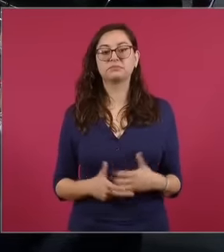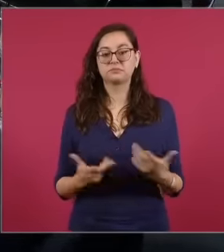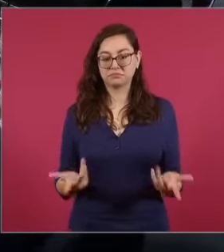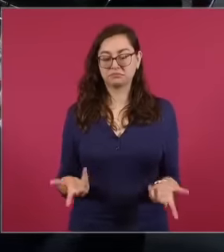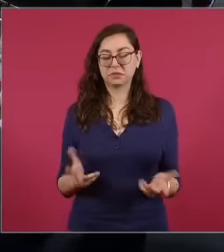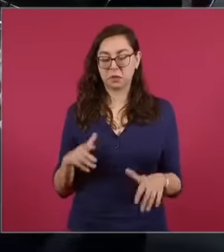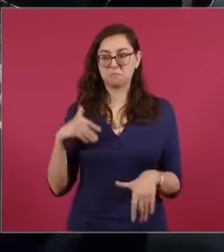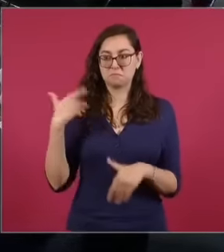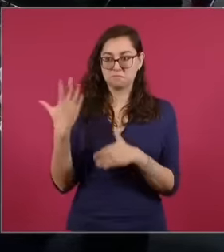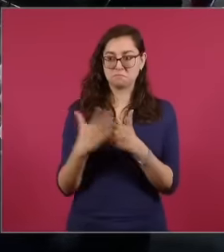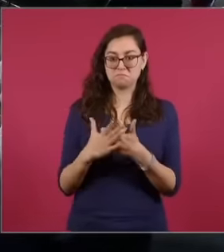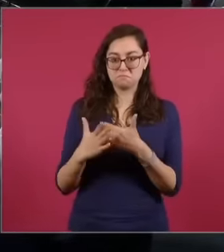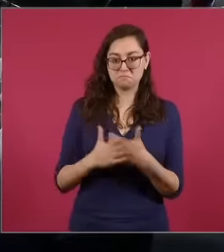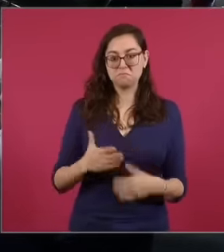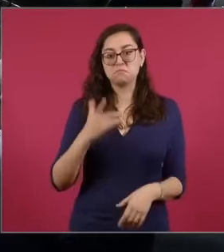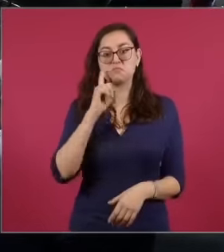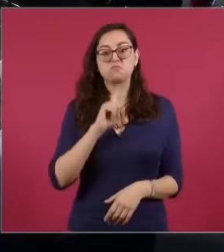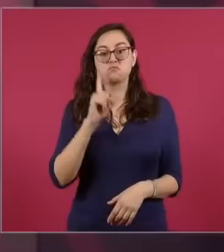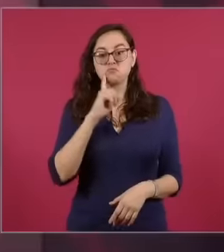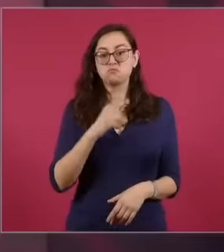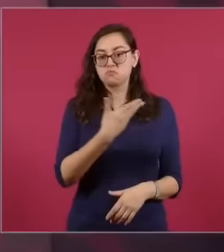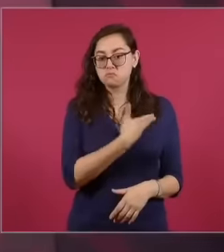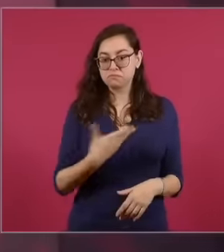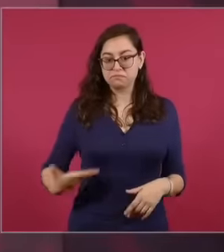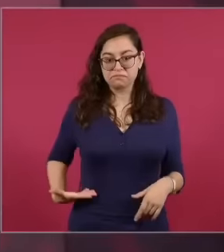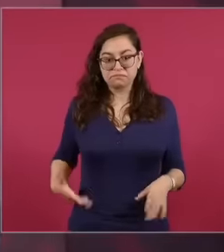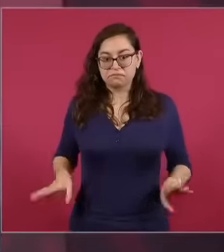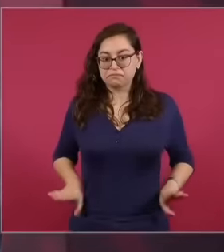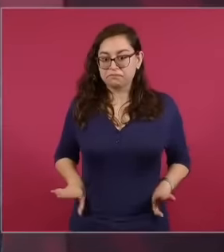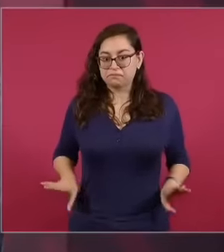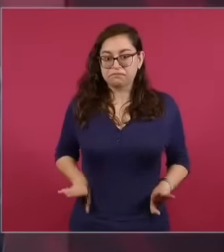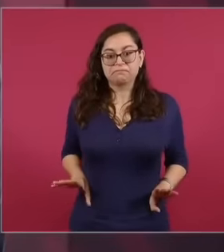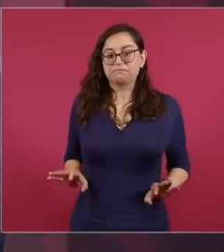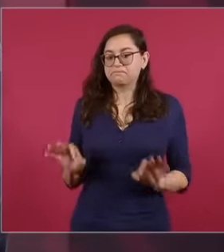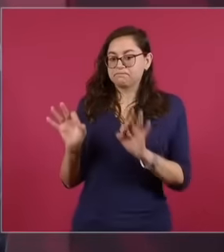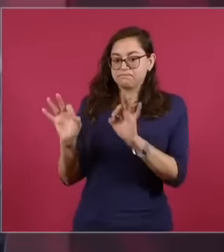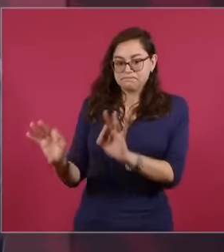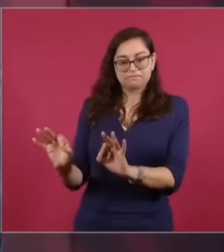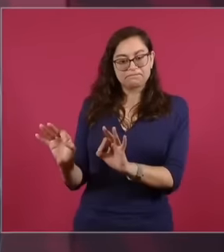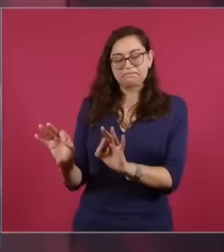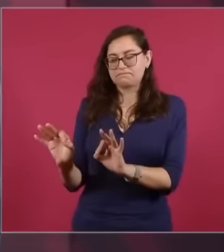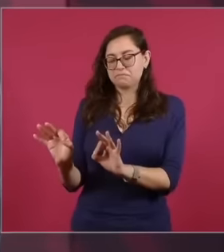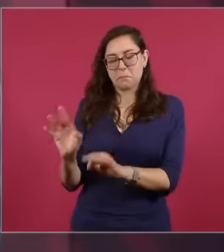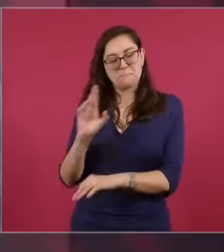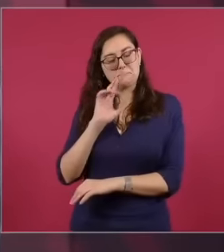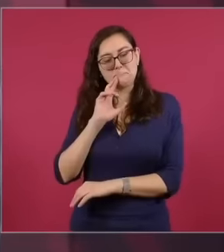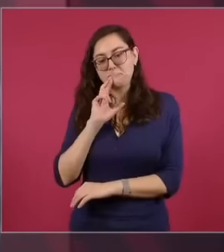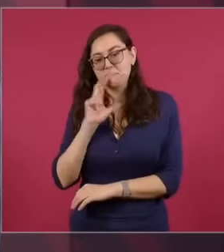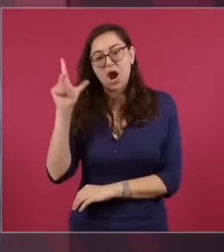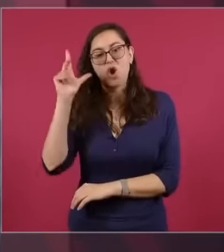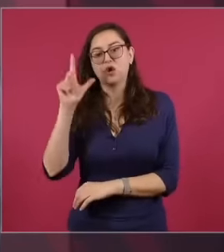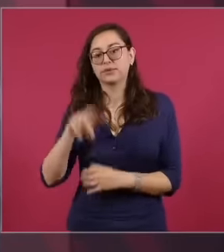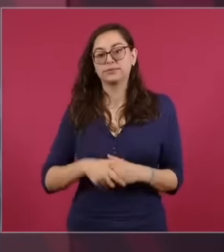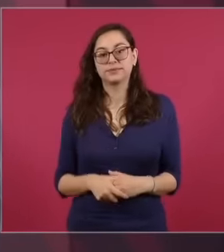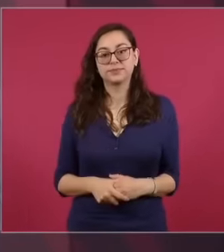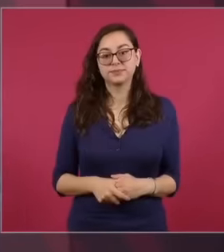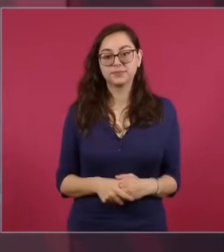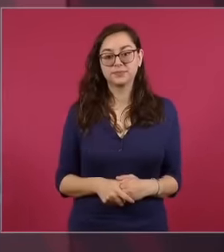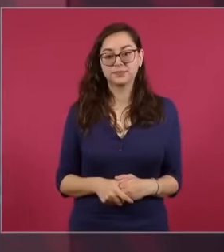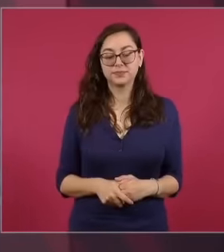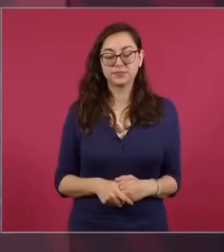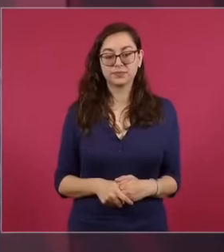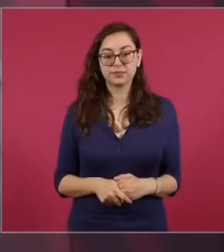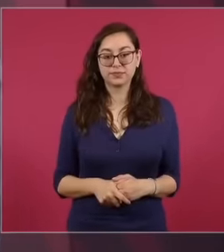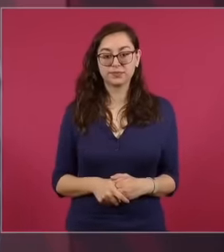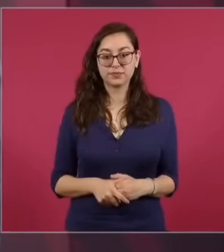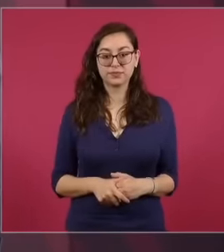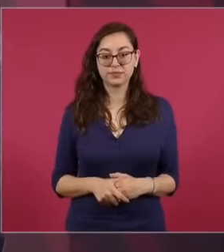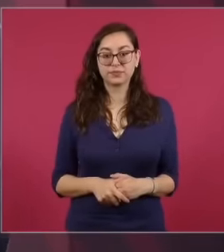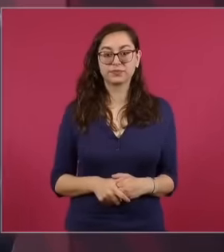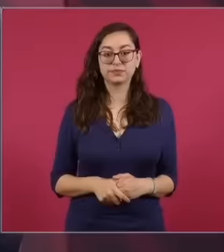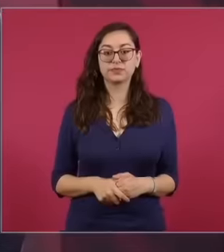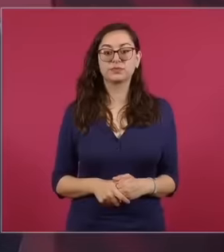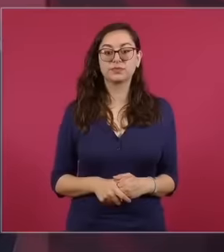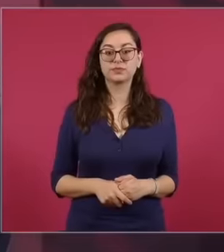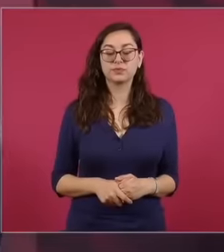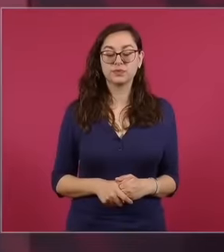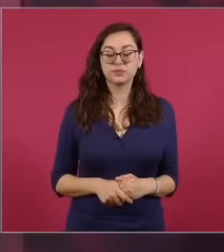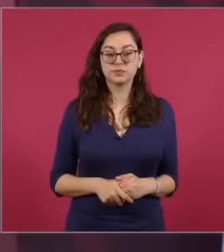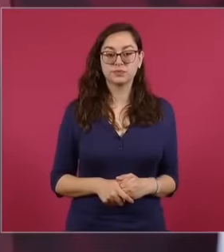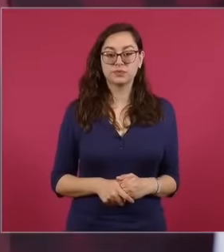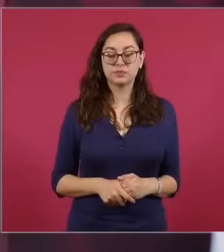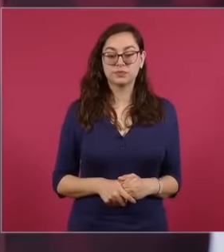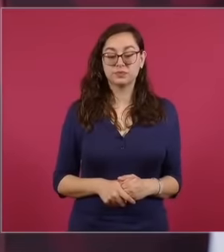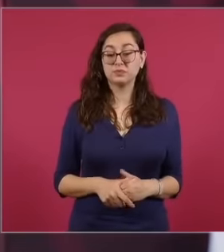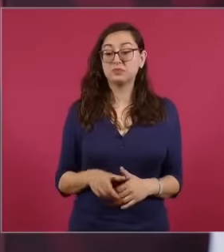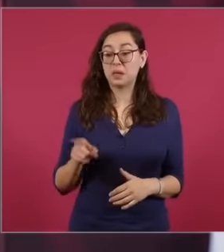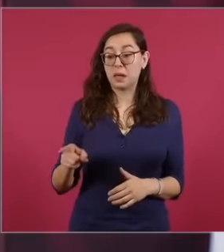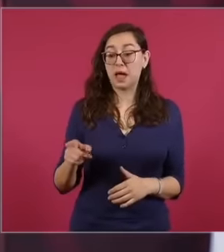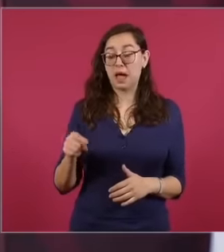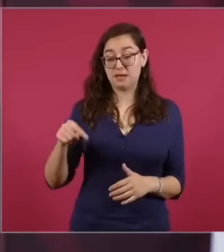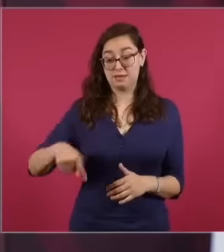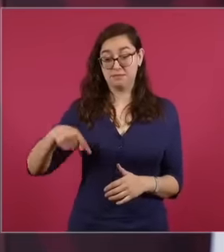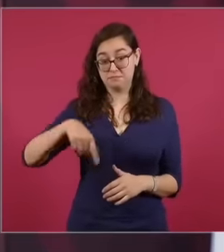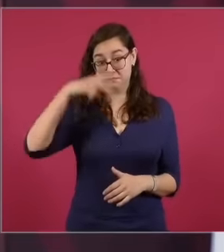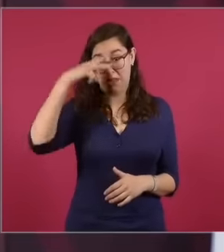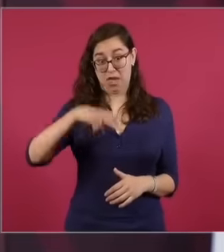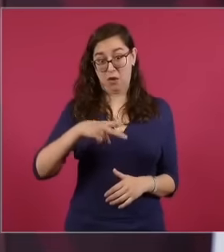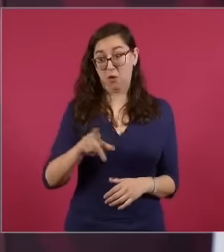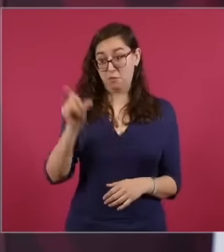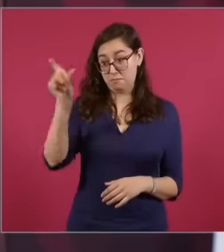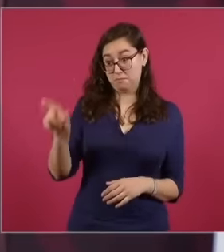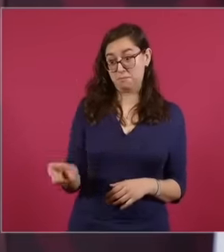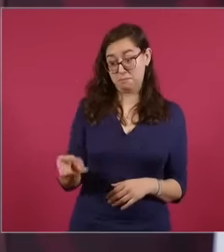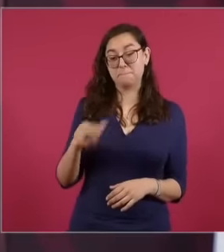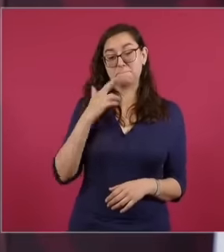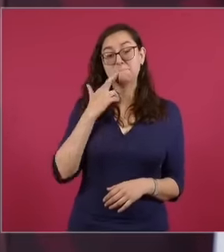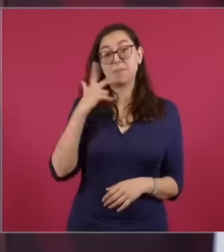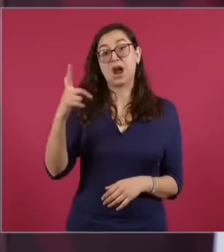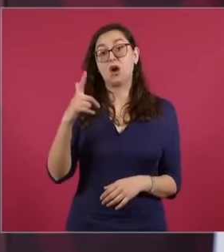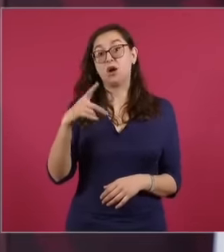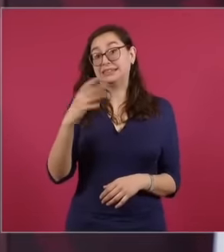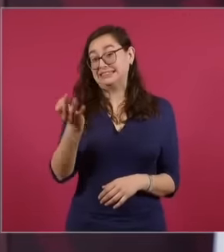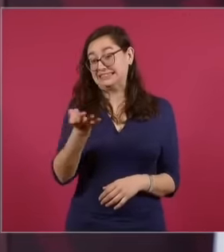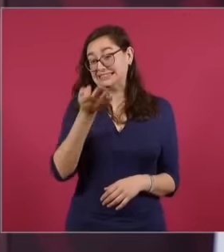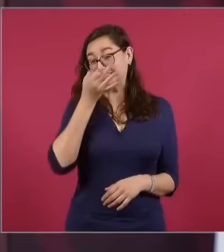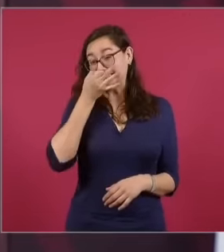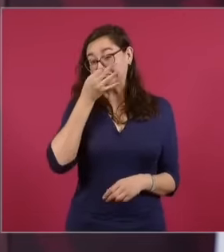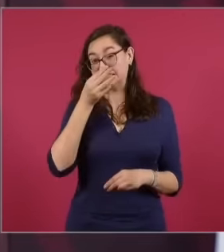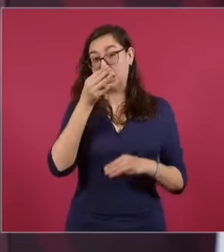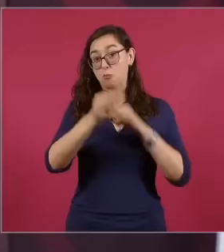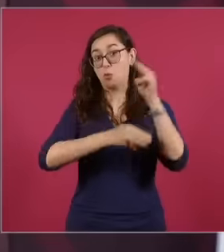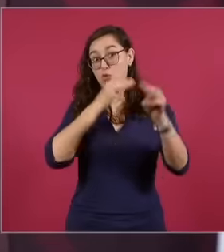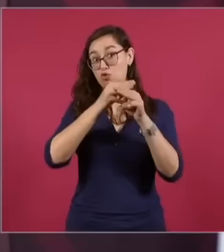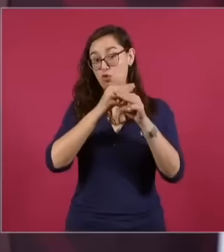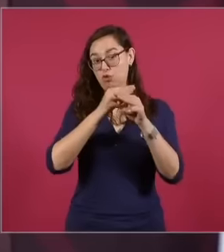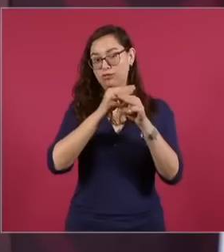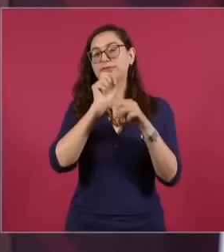constitutional president of the best of Mexico. and soon in the world the economy is solid